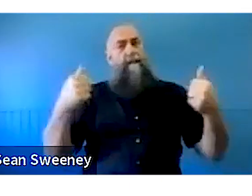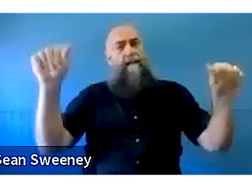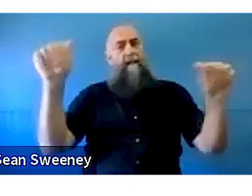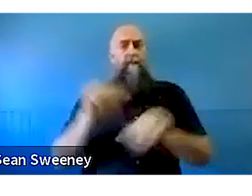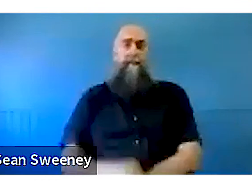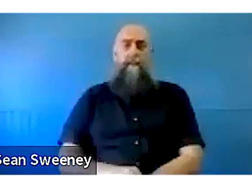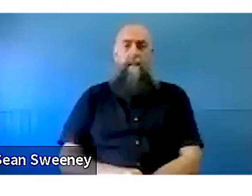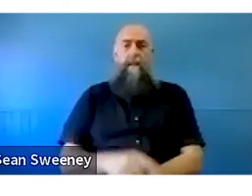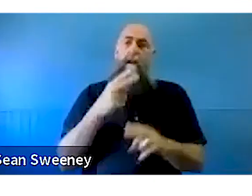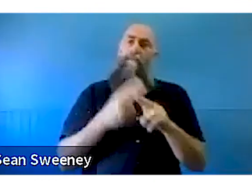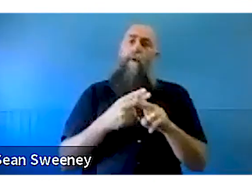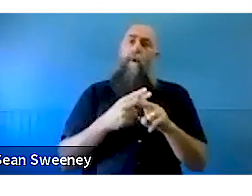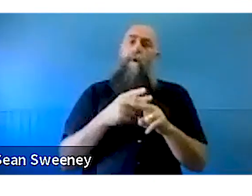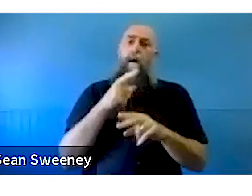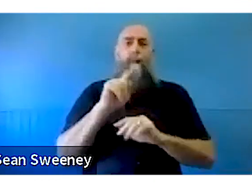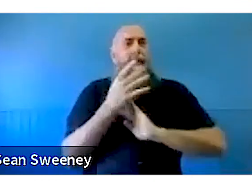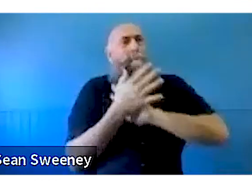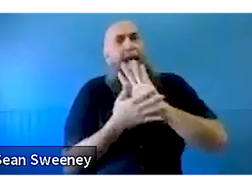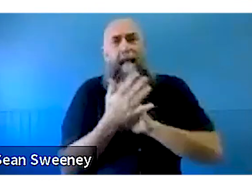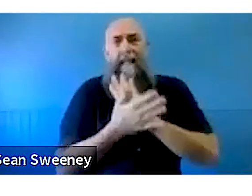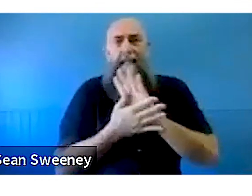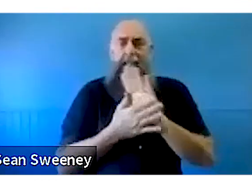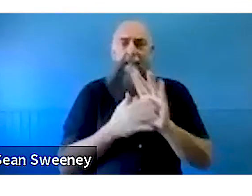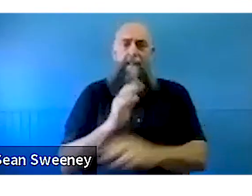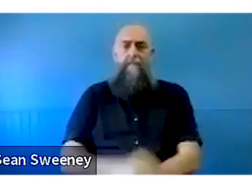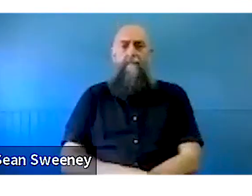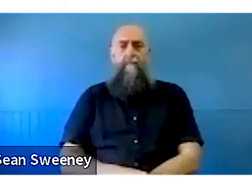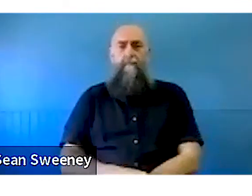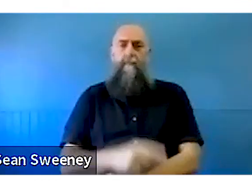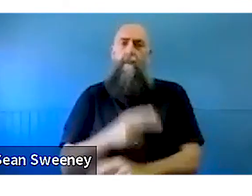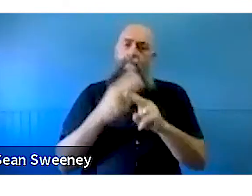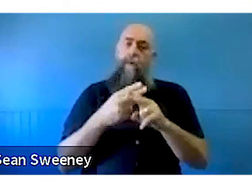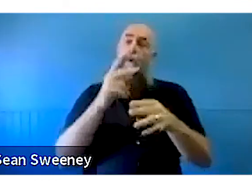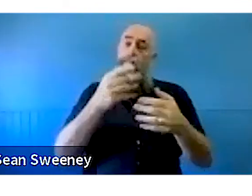In a way that is meaningful. In your local community.